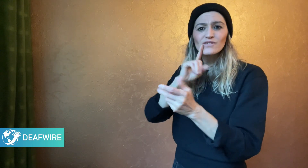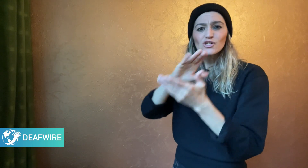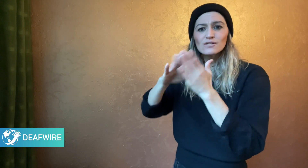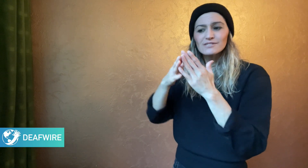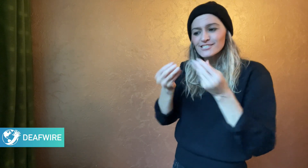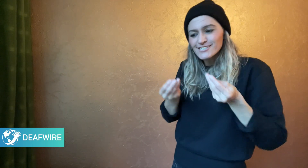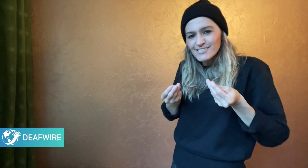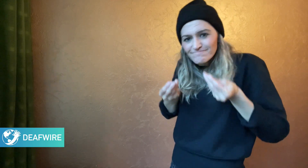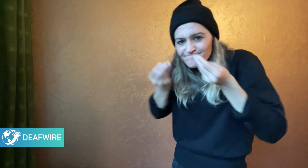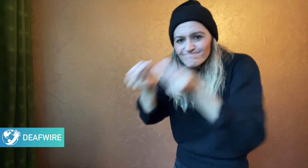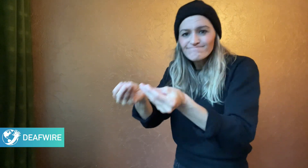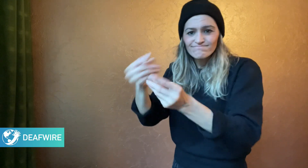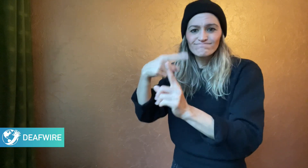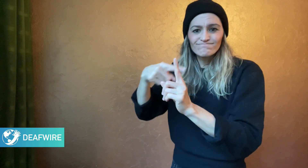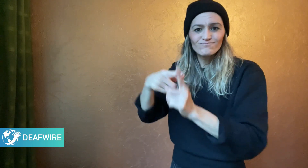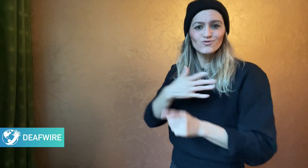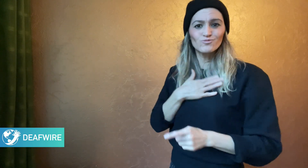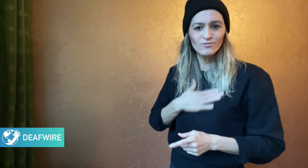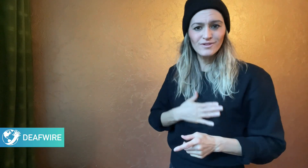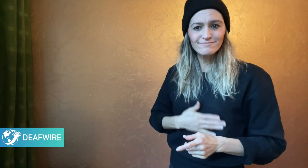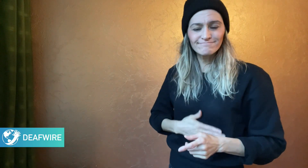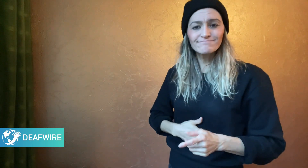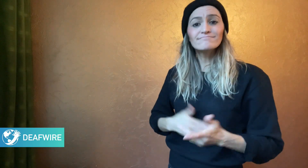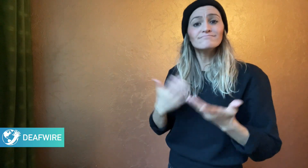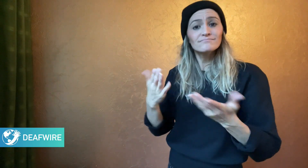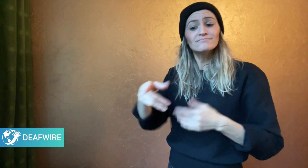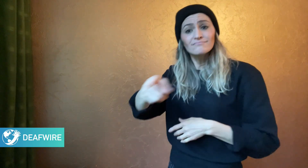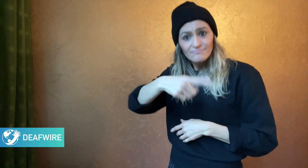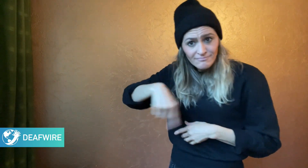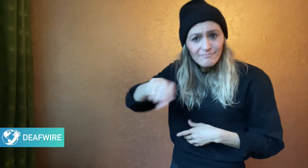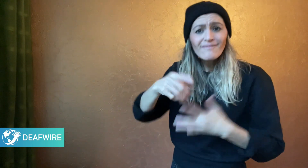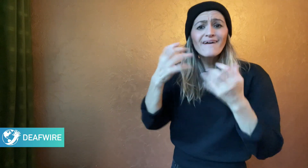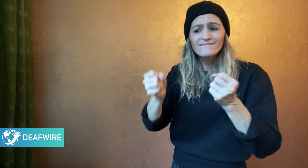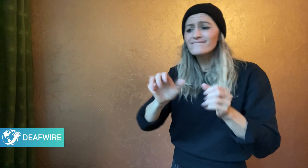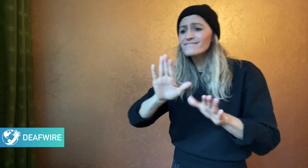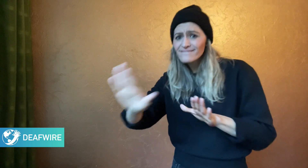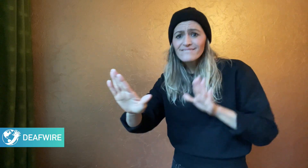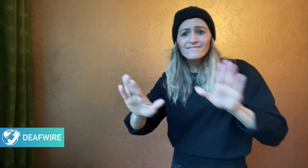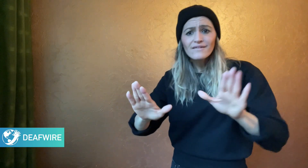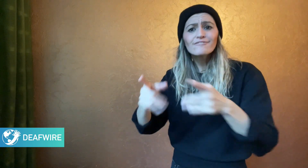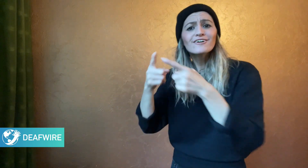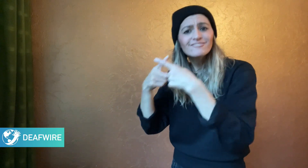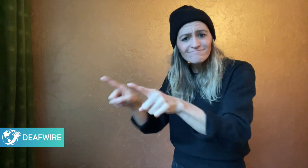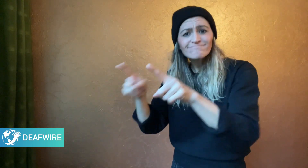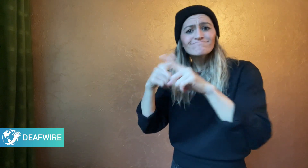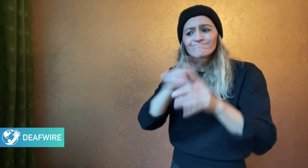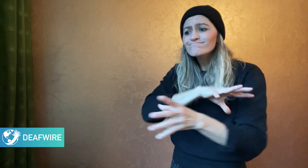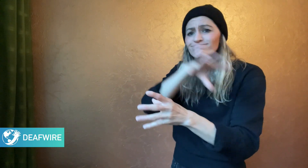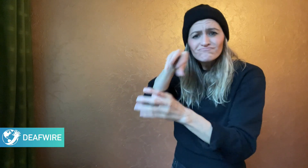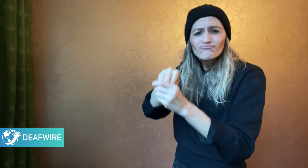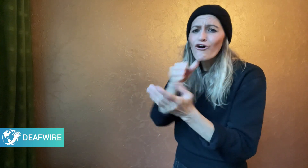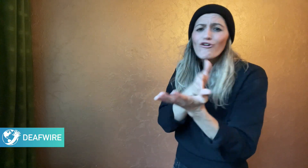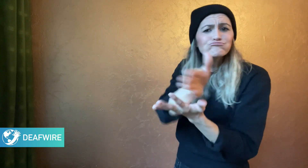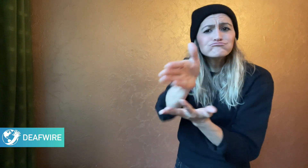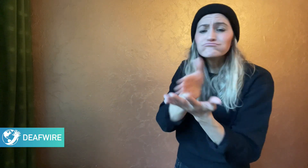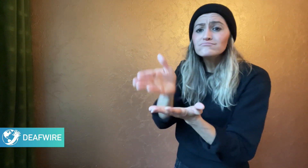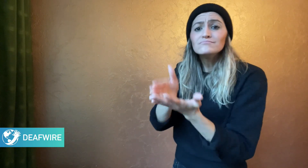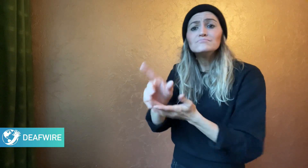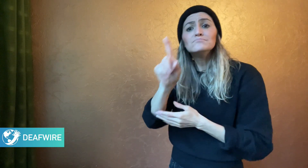They do this in different ways but the most common